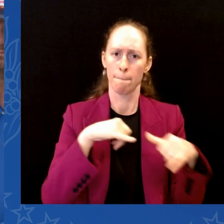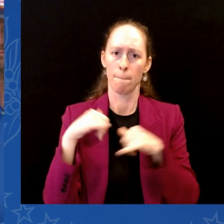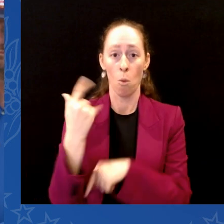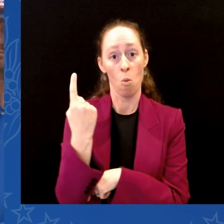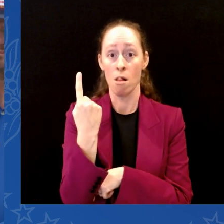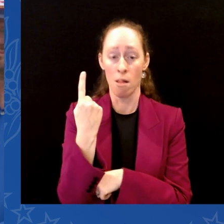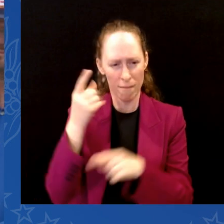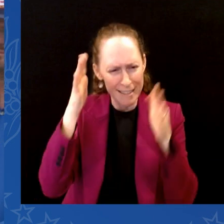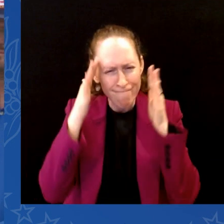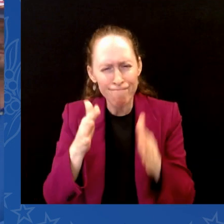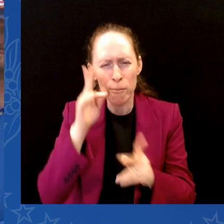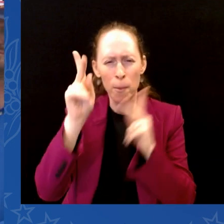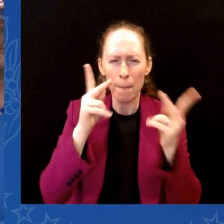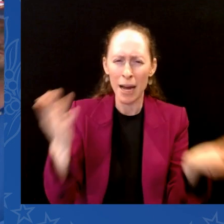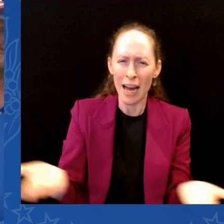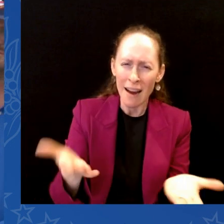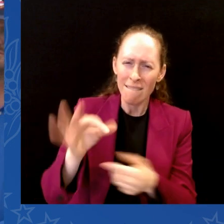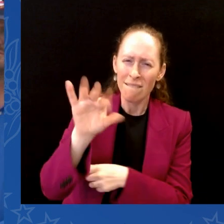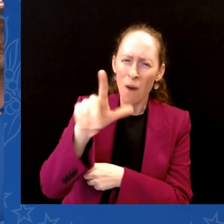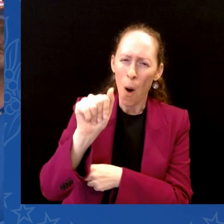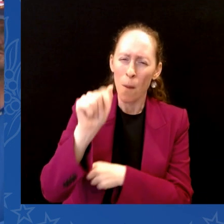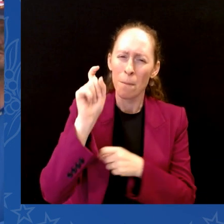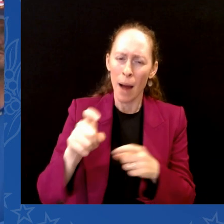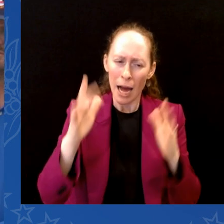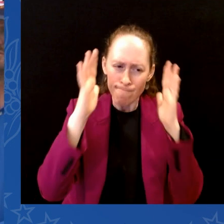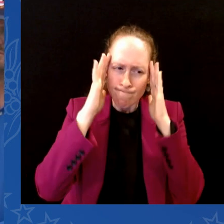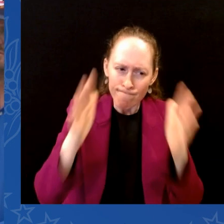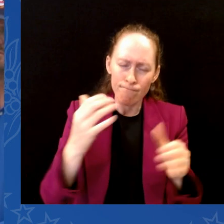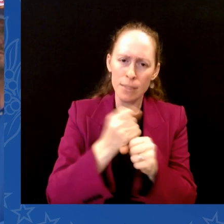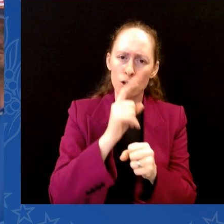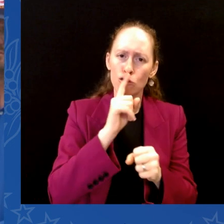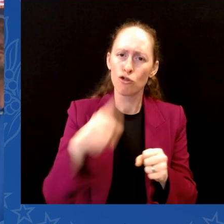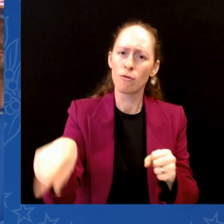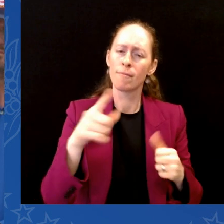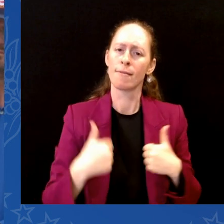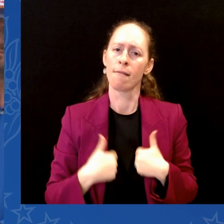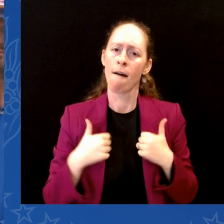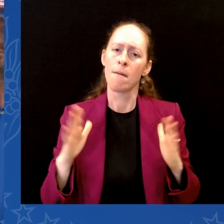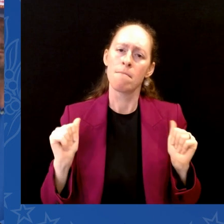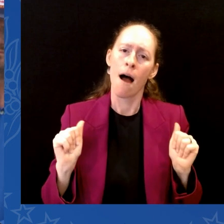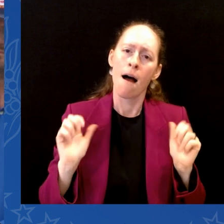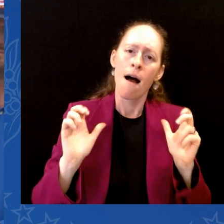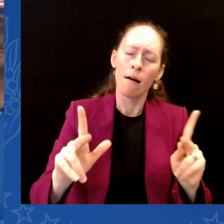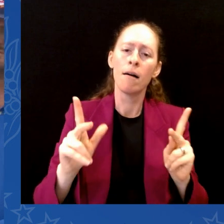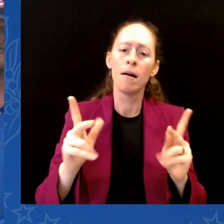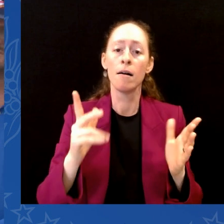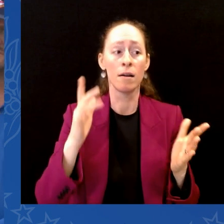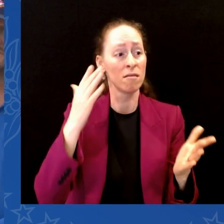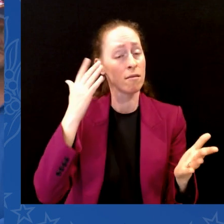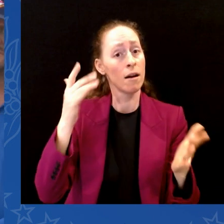We're one of the few nations in the world that -- on a basis of the crisis we face, we're the only nation that comes out of it better